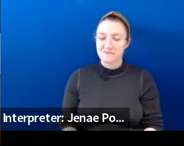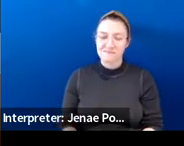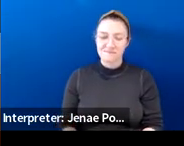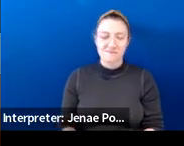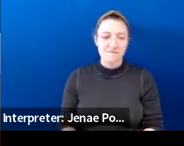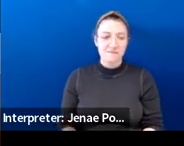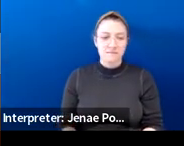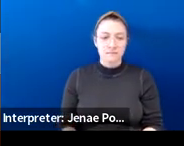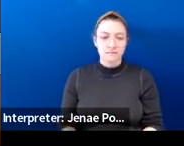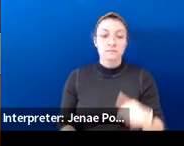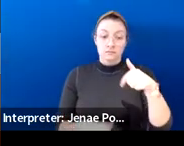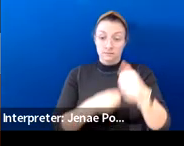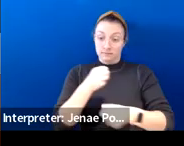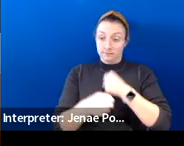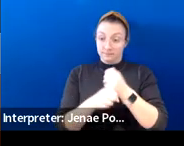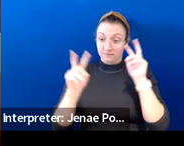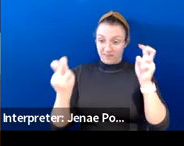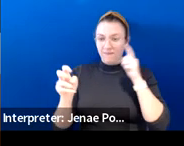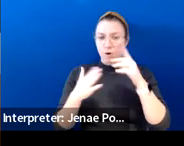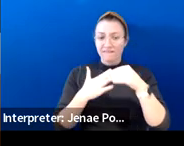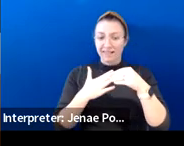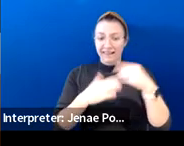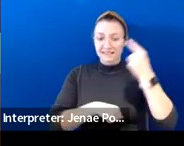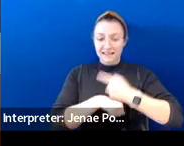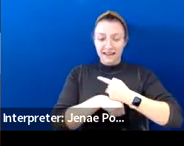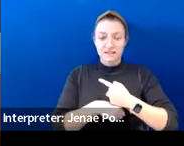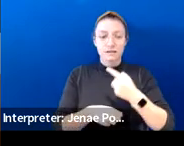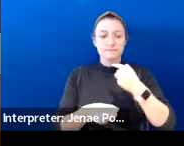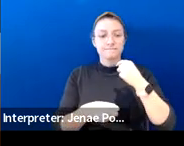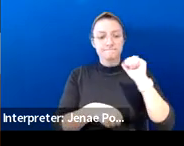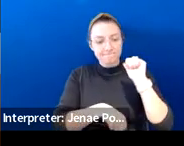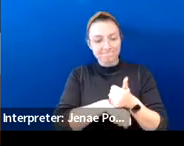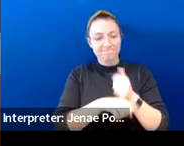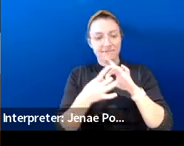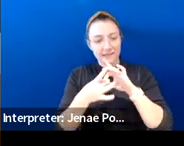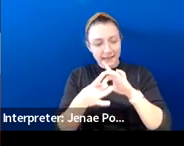So this year's theme for Flex Day is Creating Connections, Building Bridges Together,